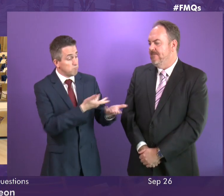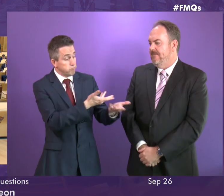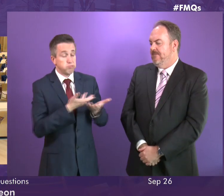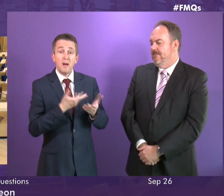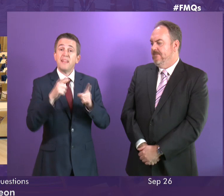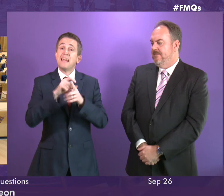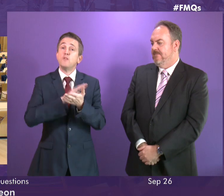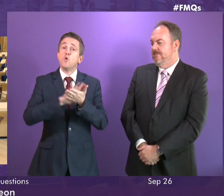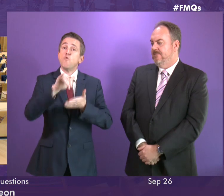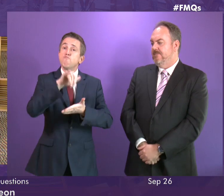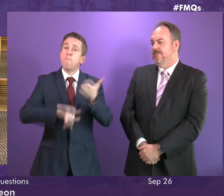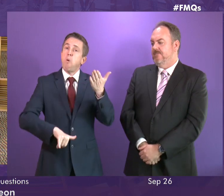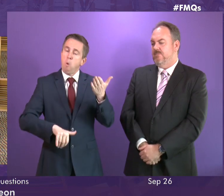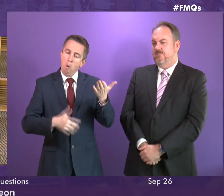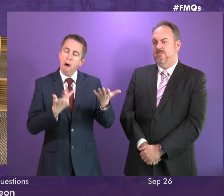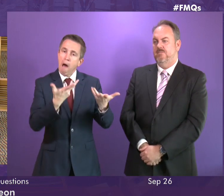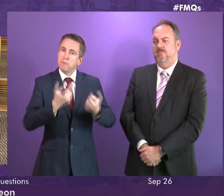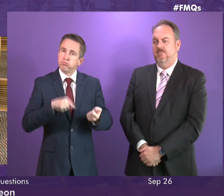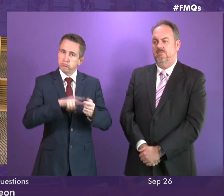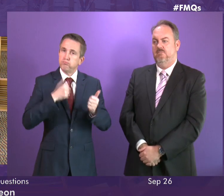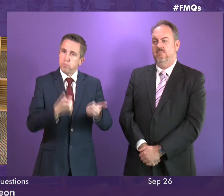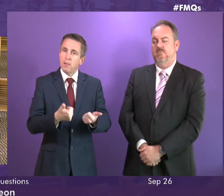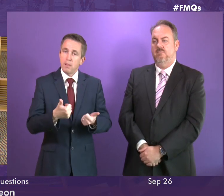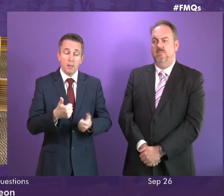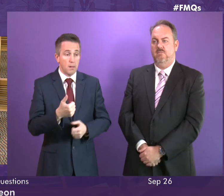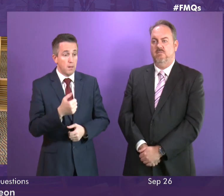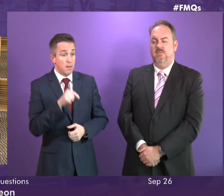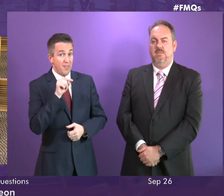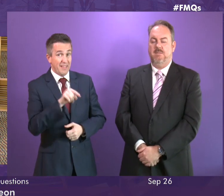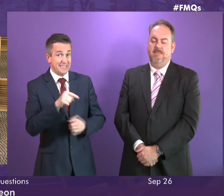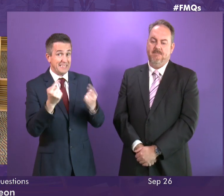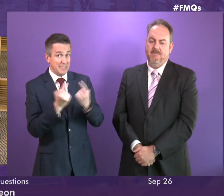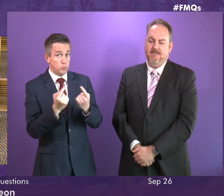from the David Hume Institute. I hope that this is one issue—perhaps the only issue—on